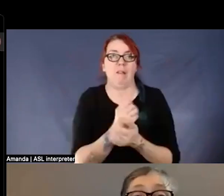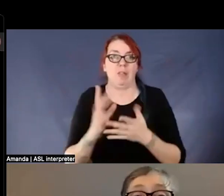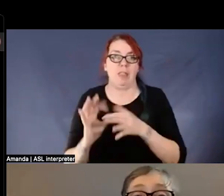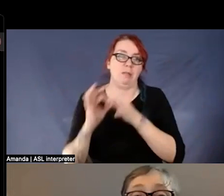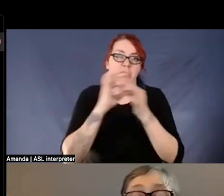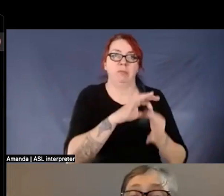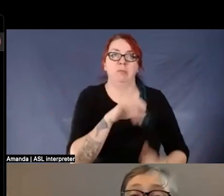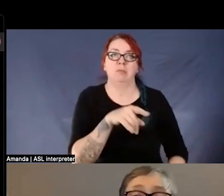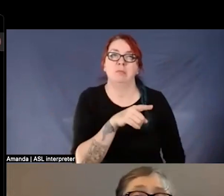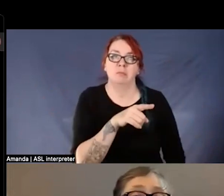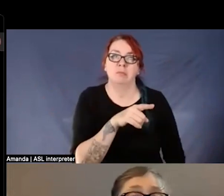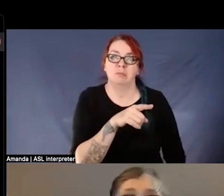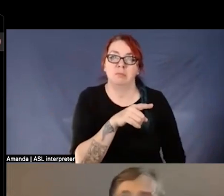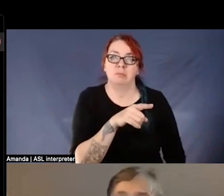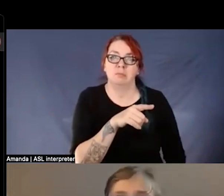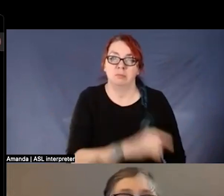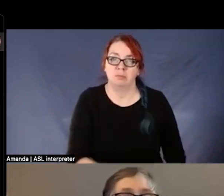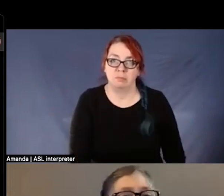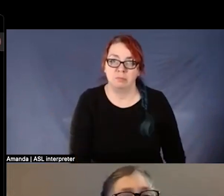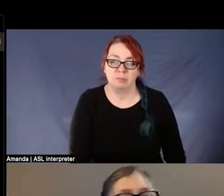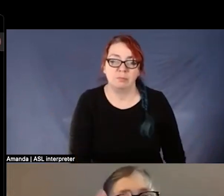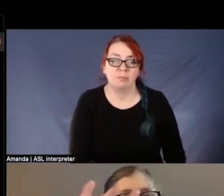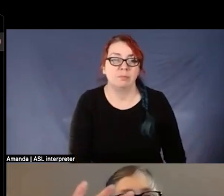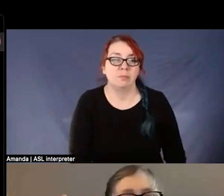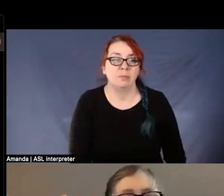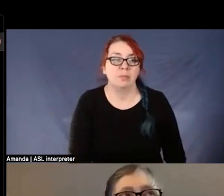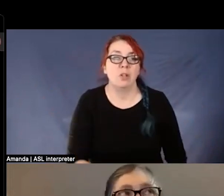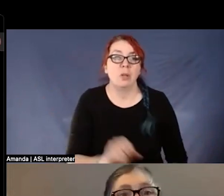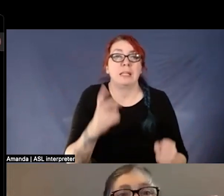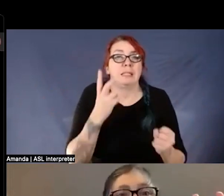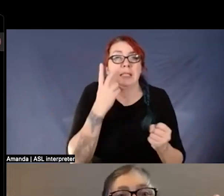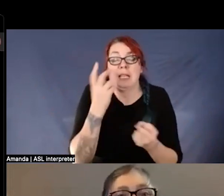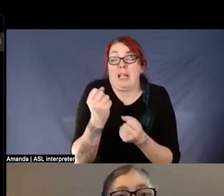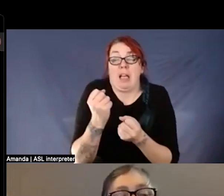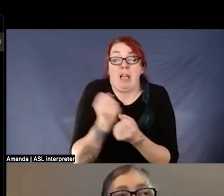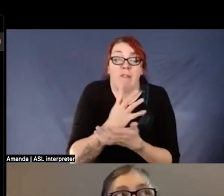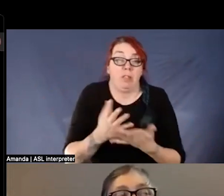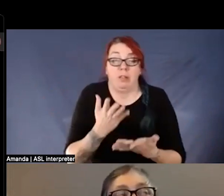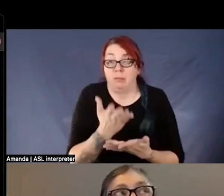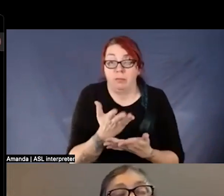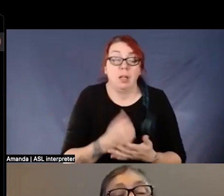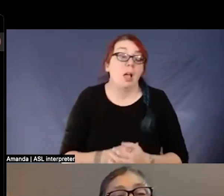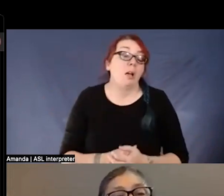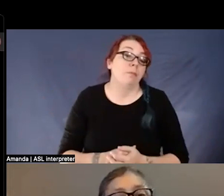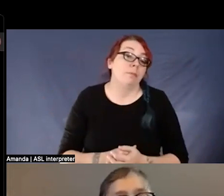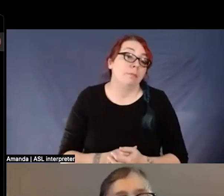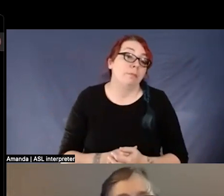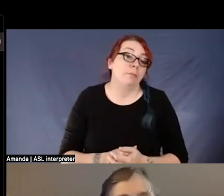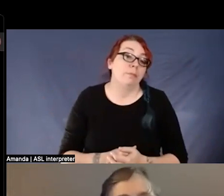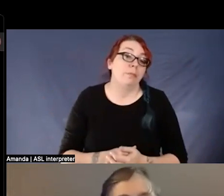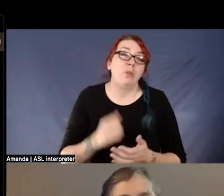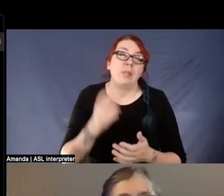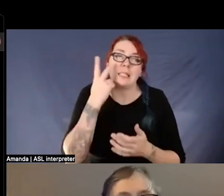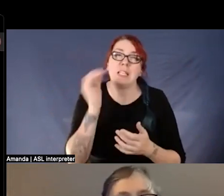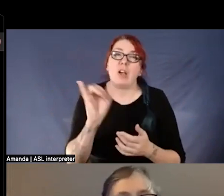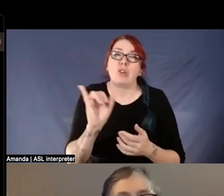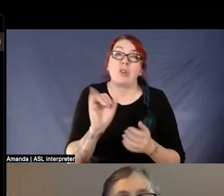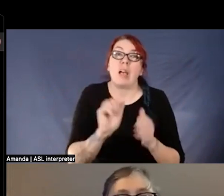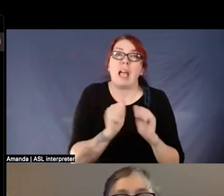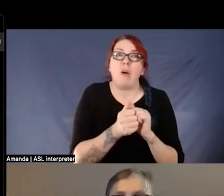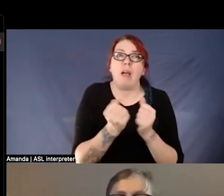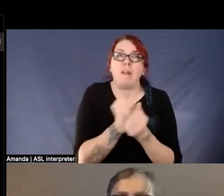show that needs to go into a shipment. You can see how everything is connected through this